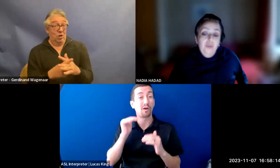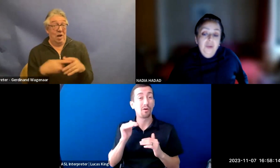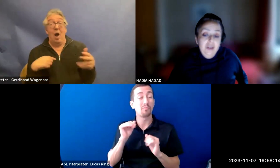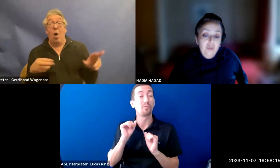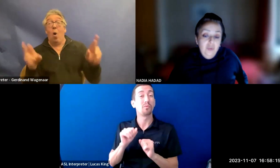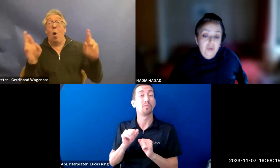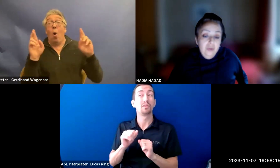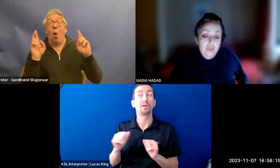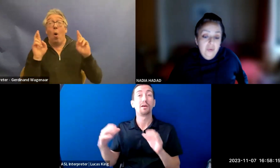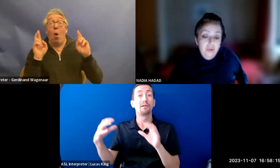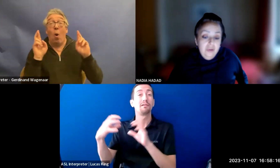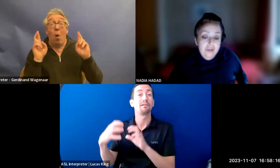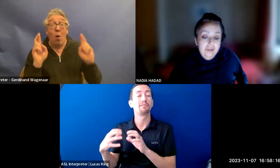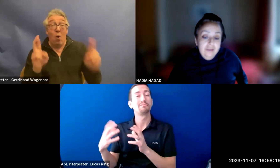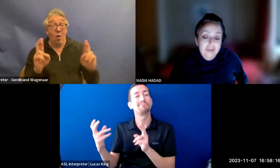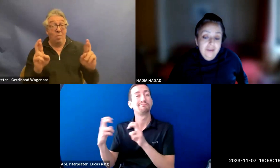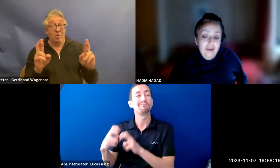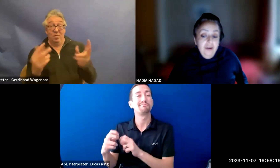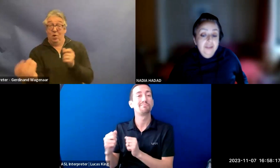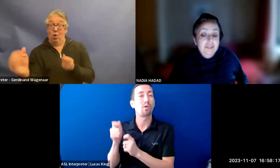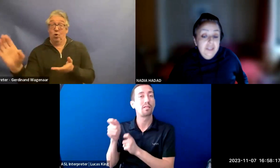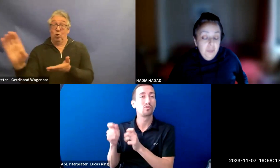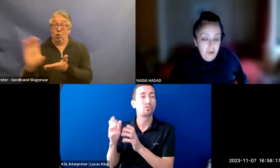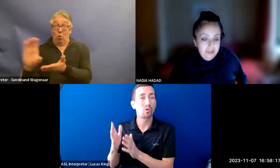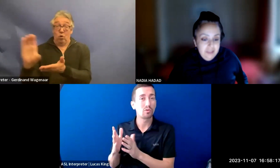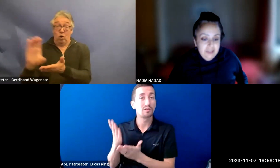we can work more deeply on this,